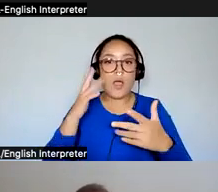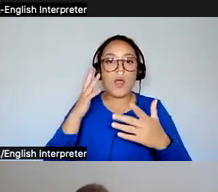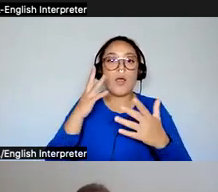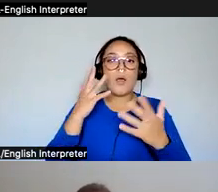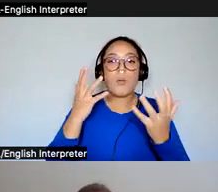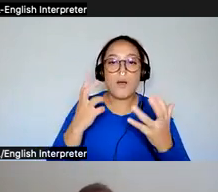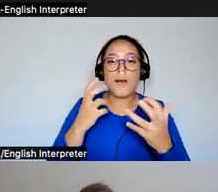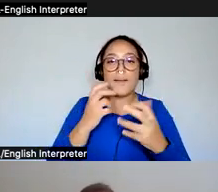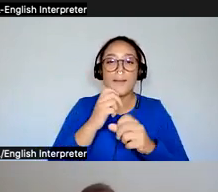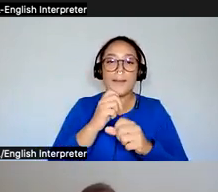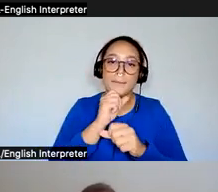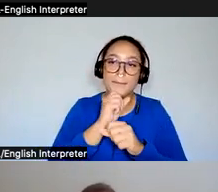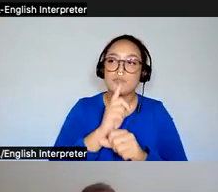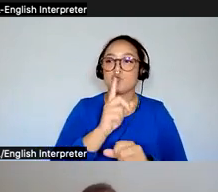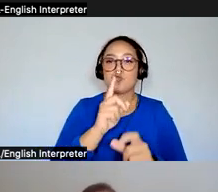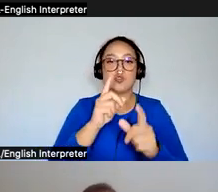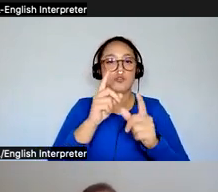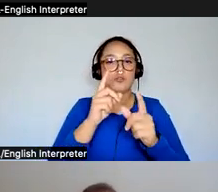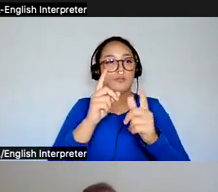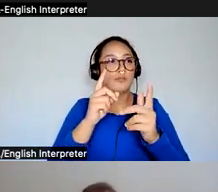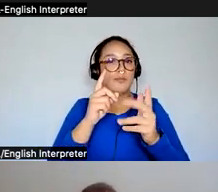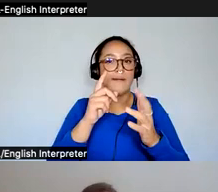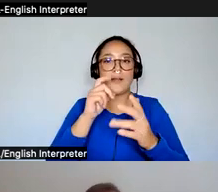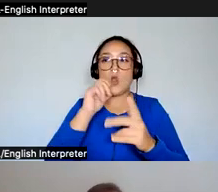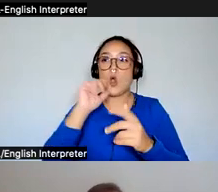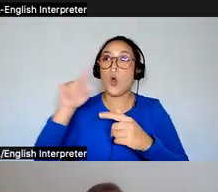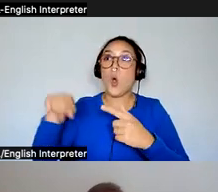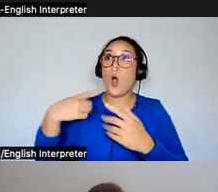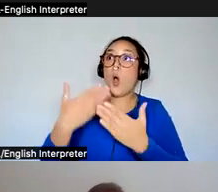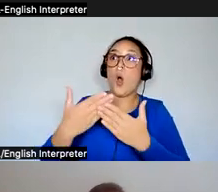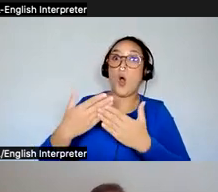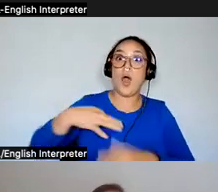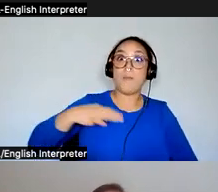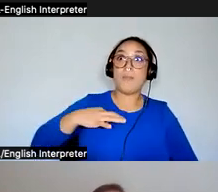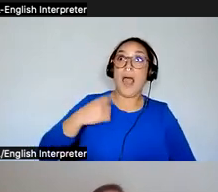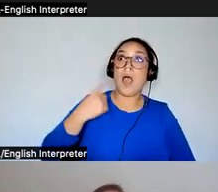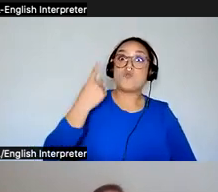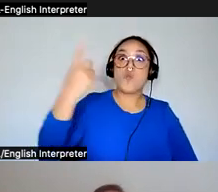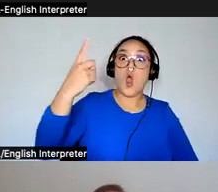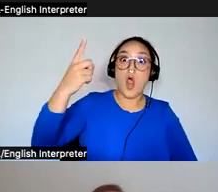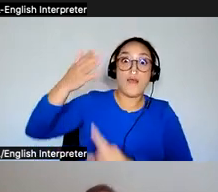throughout those areas and throughout those parks that are eligible.